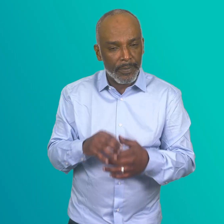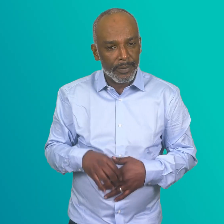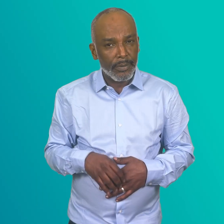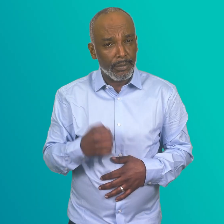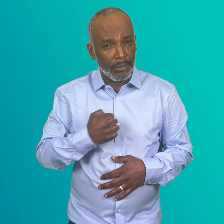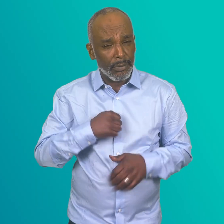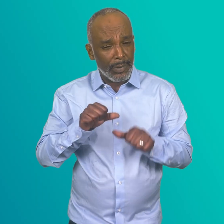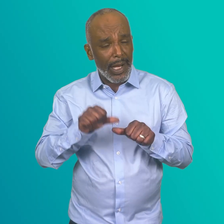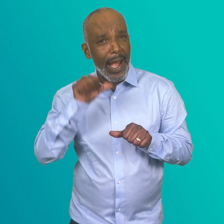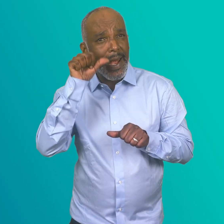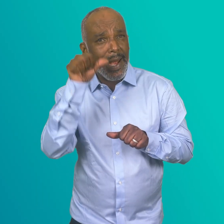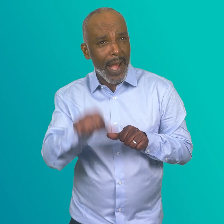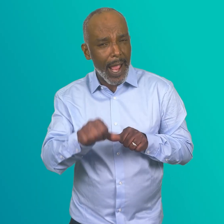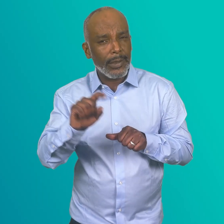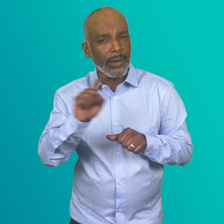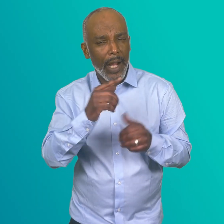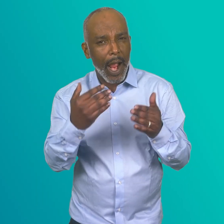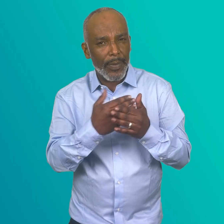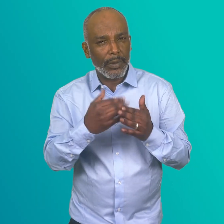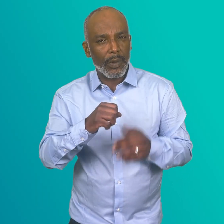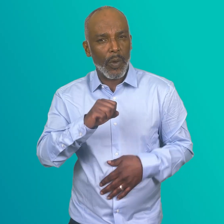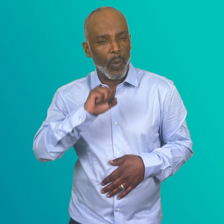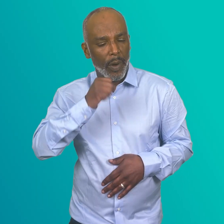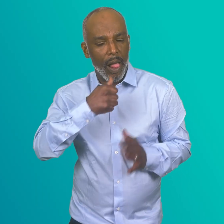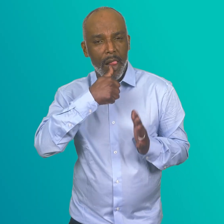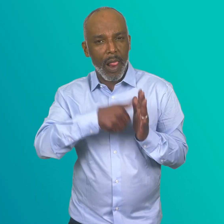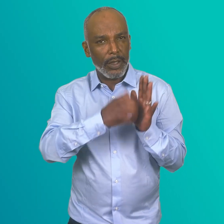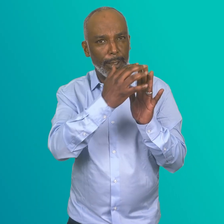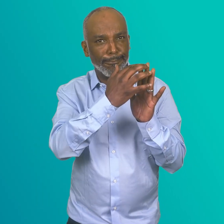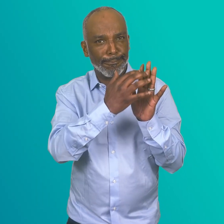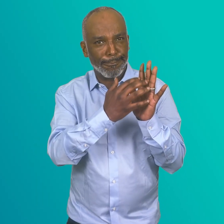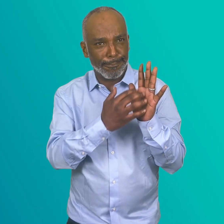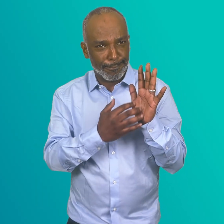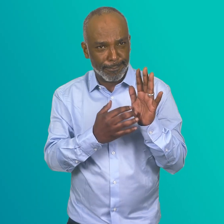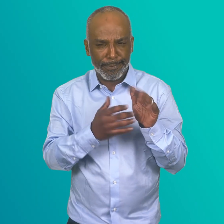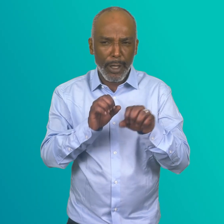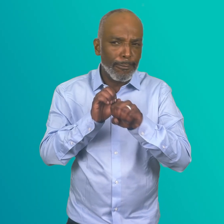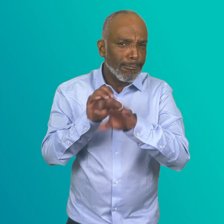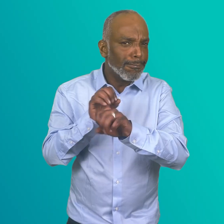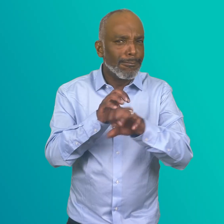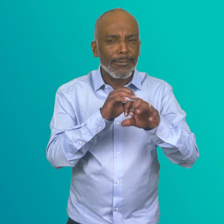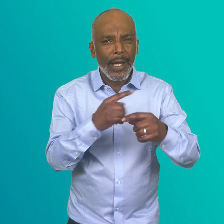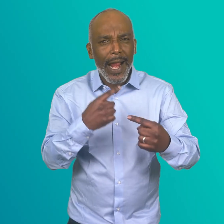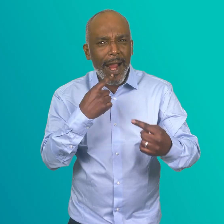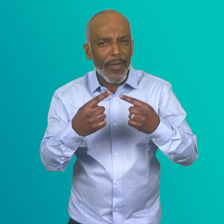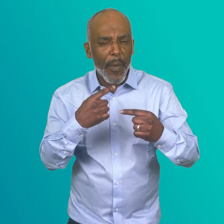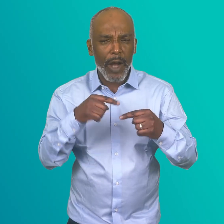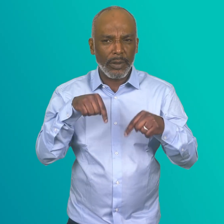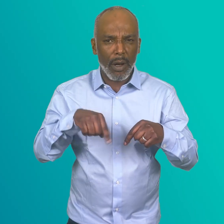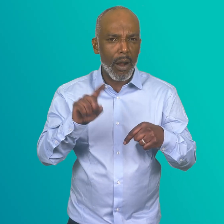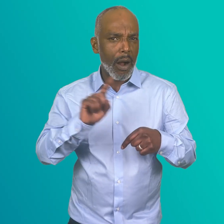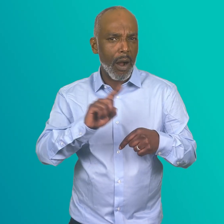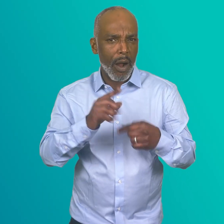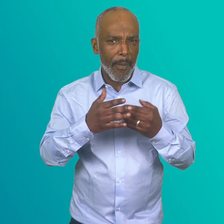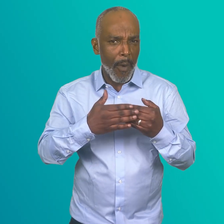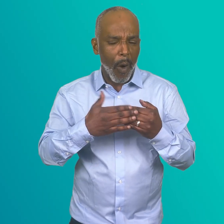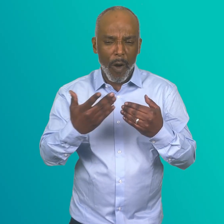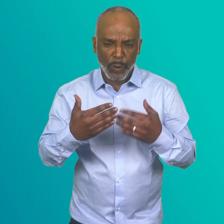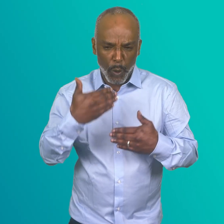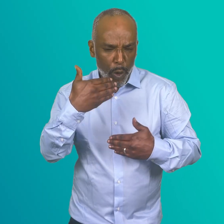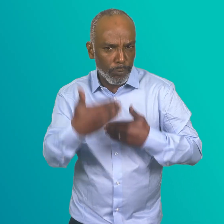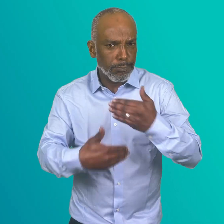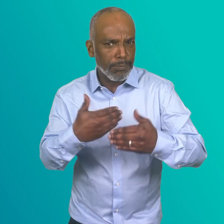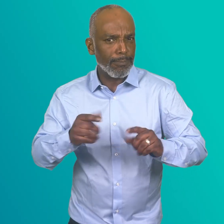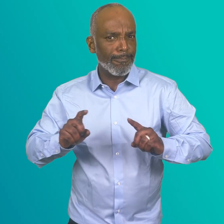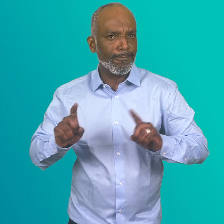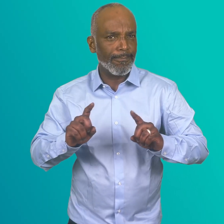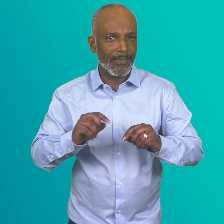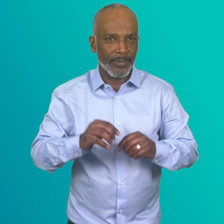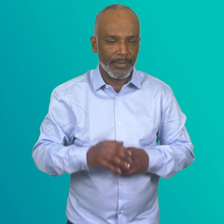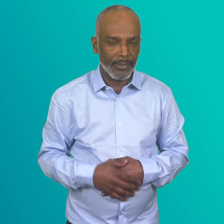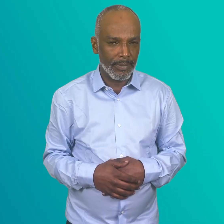Our next update letter will provide further information on that work.